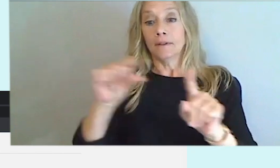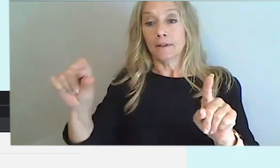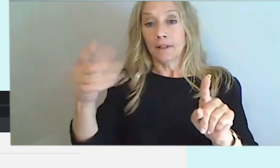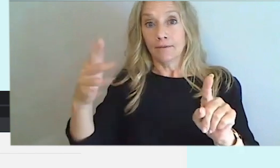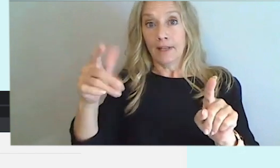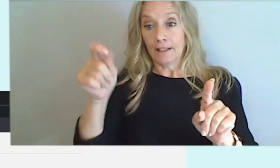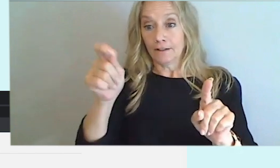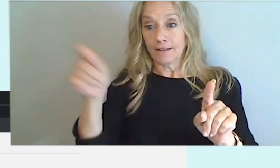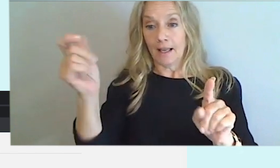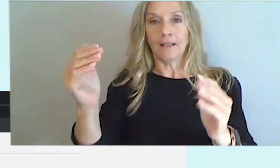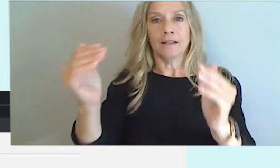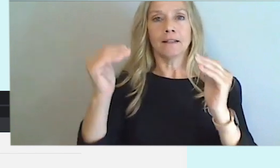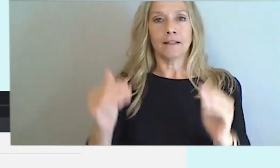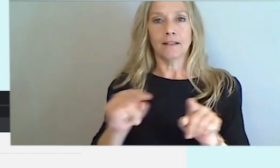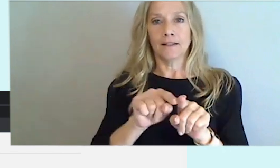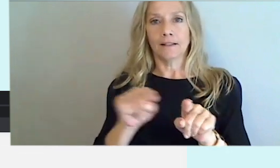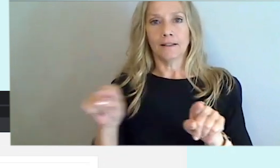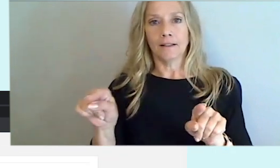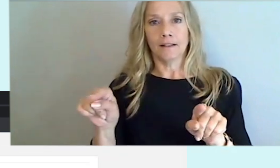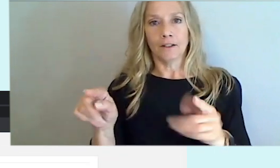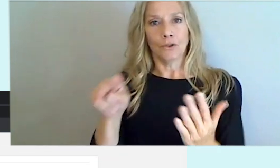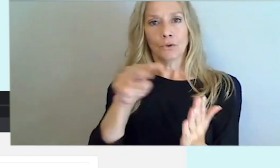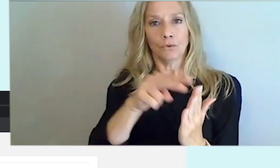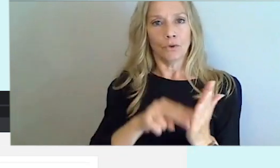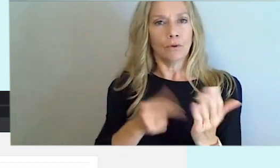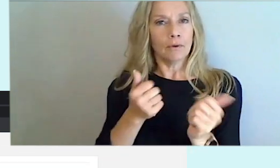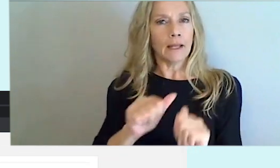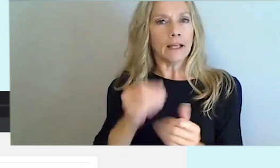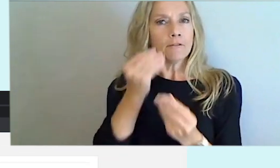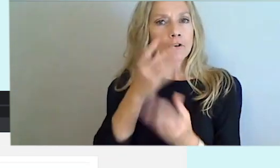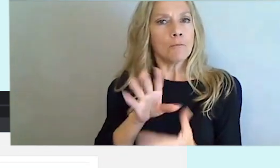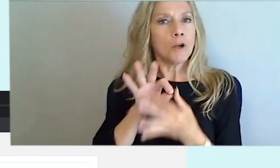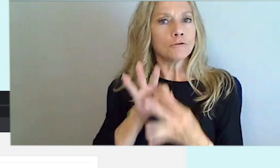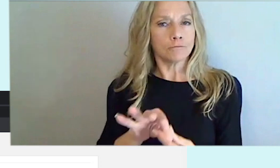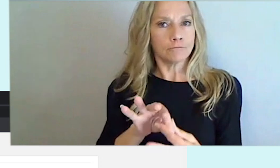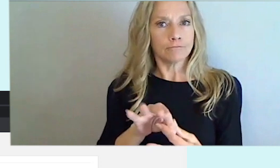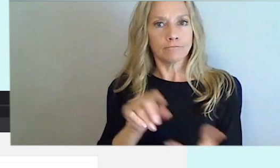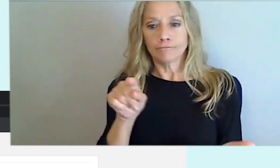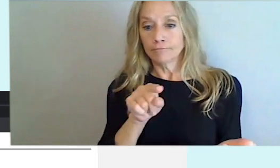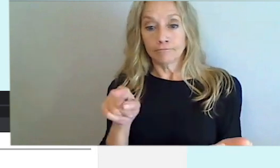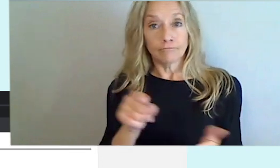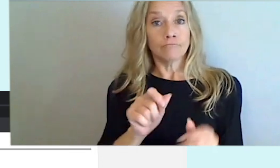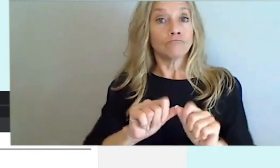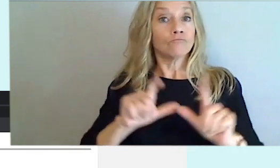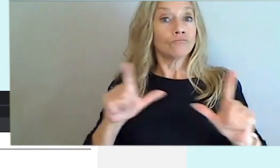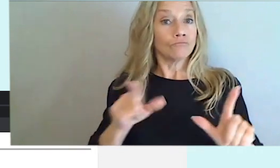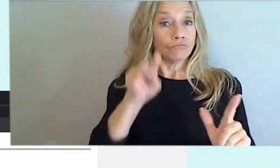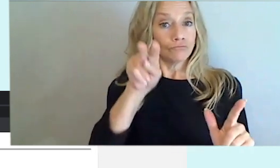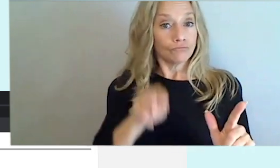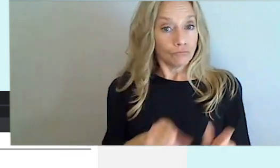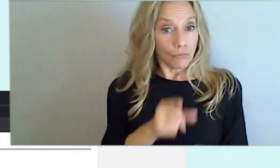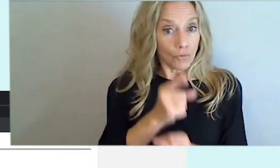You must review any information on file, make sure it is still correct, and answer any required questions.